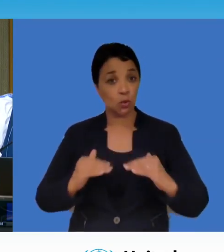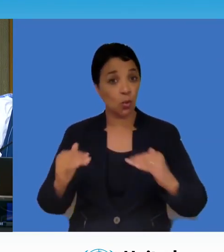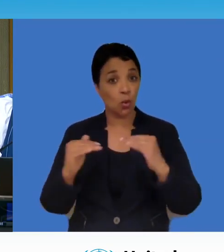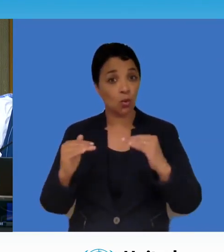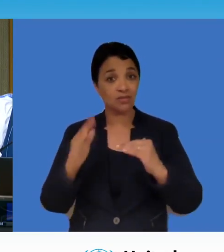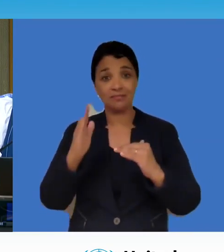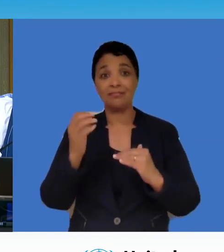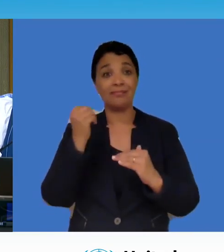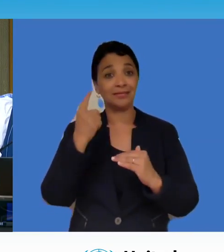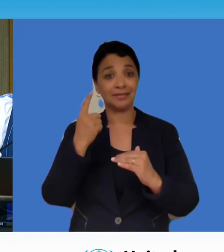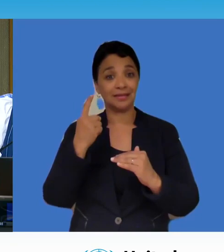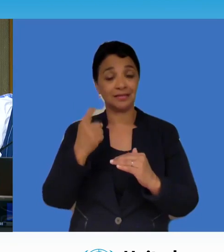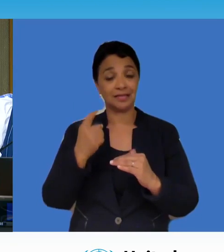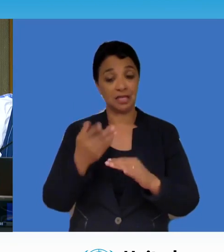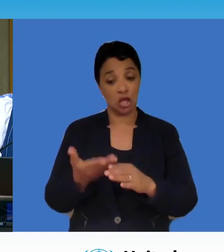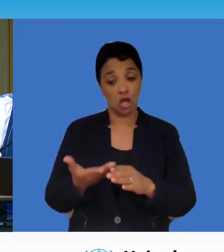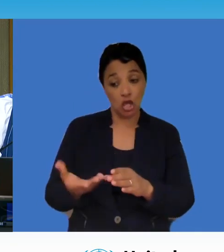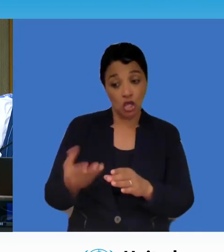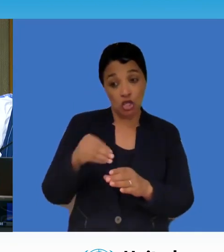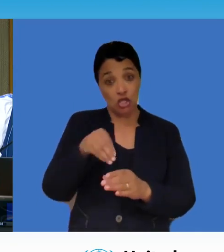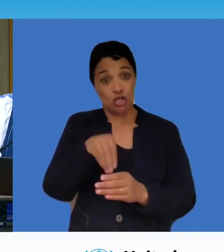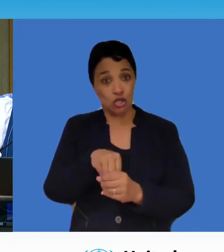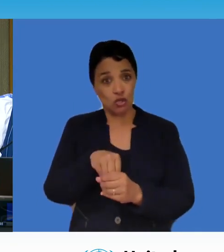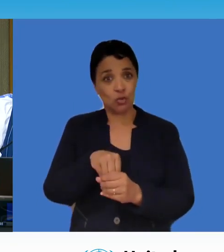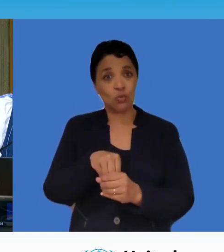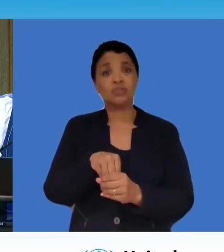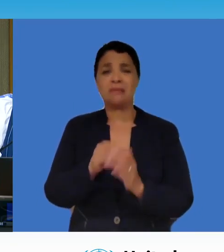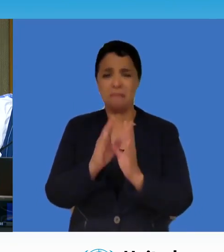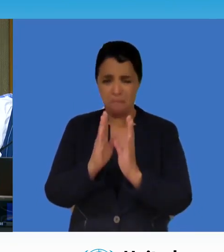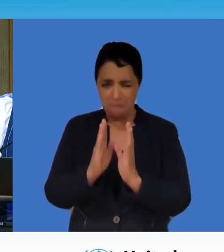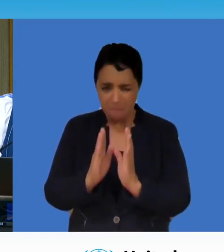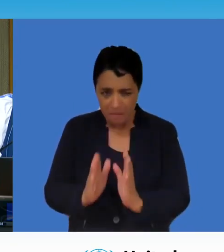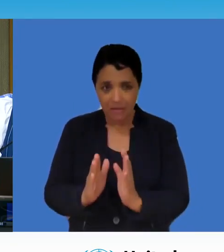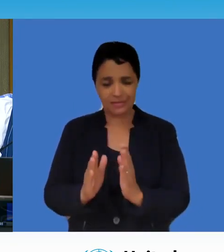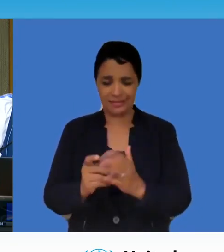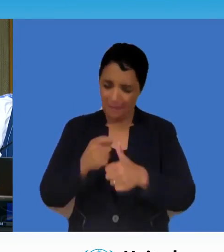please do understand there are preconditions to inclusion that will need to be considered